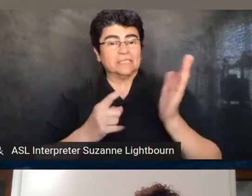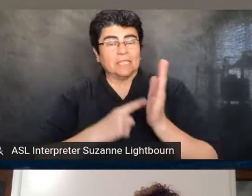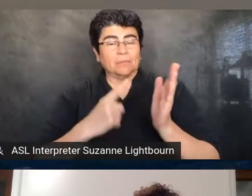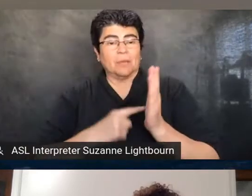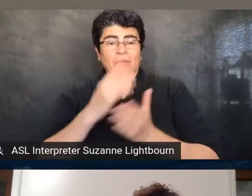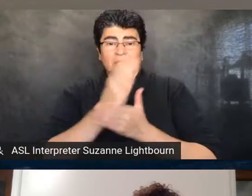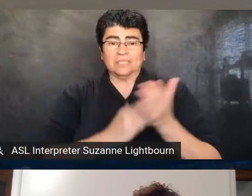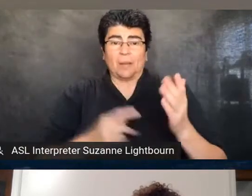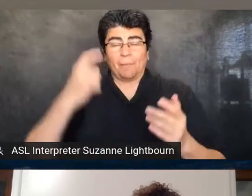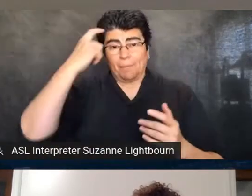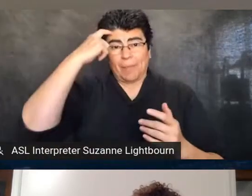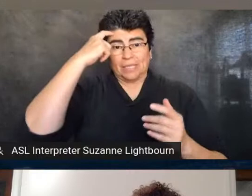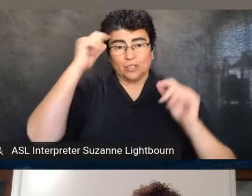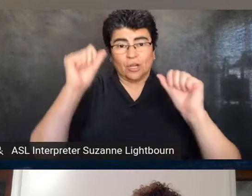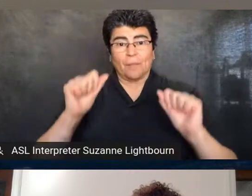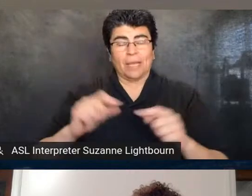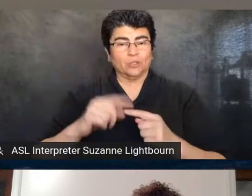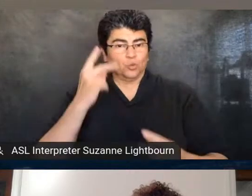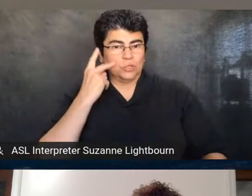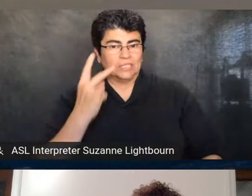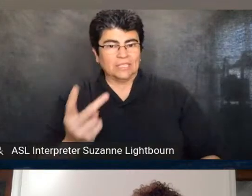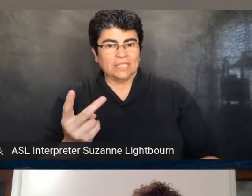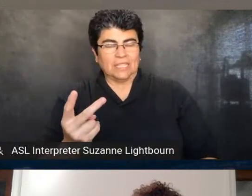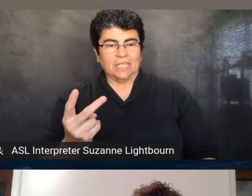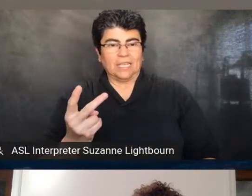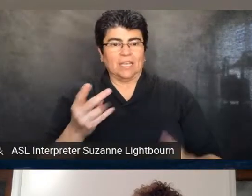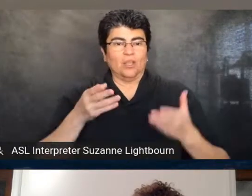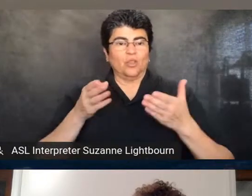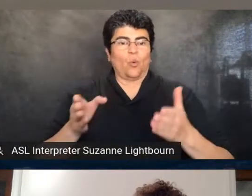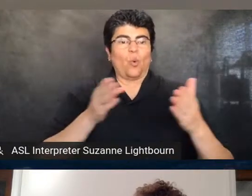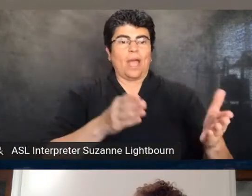the mental capacity to see the way in which Obi